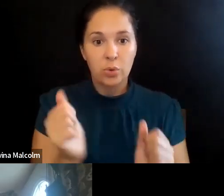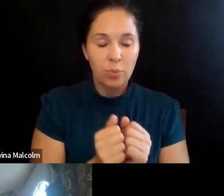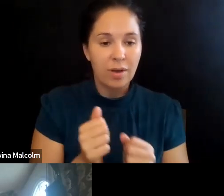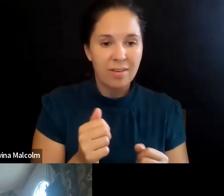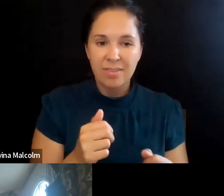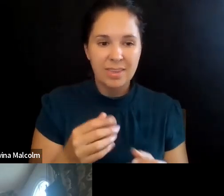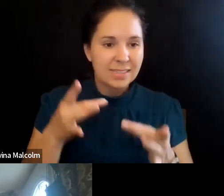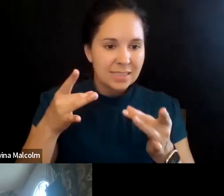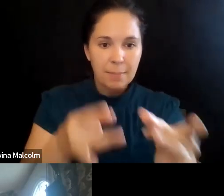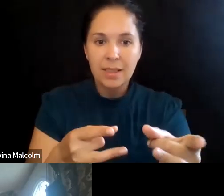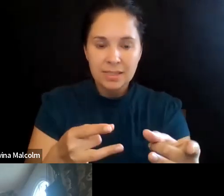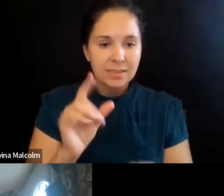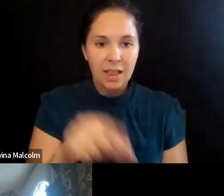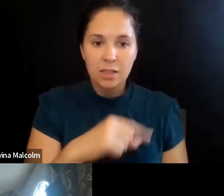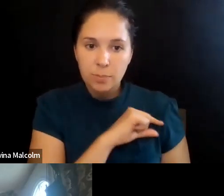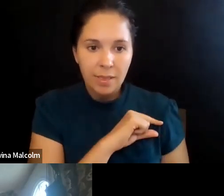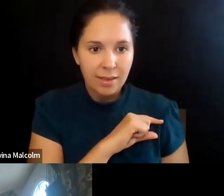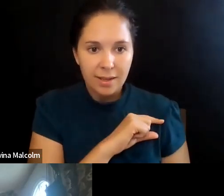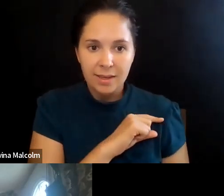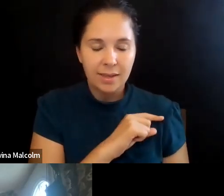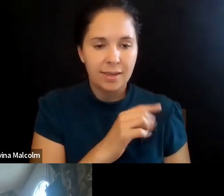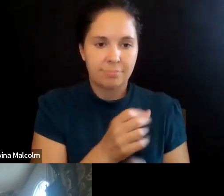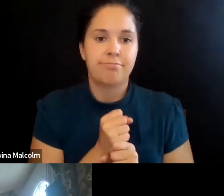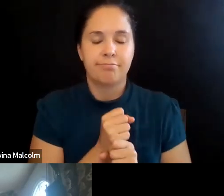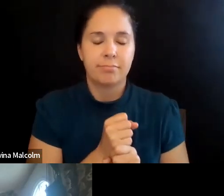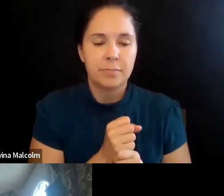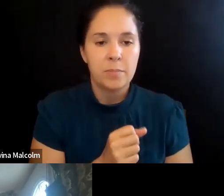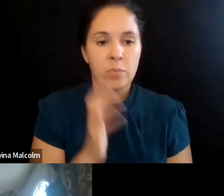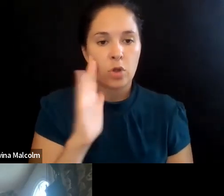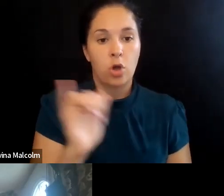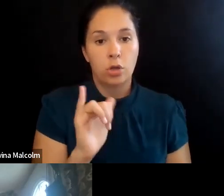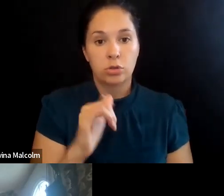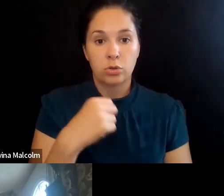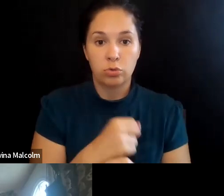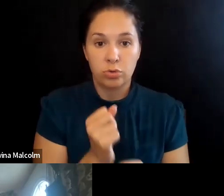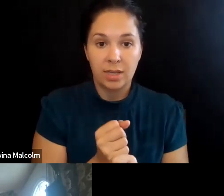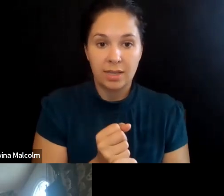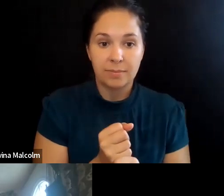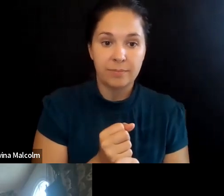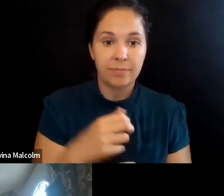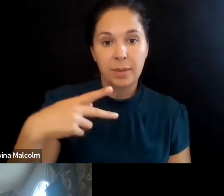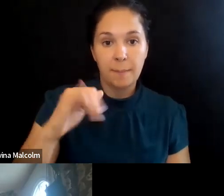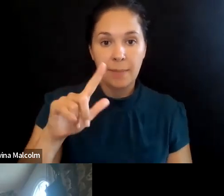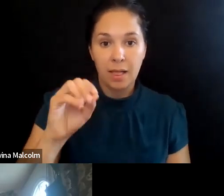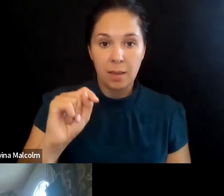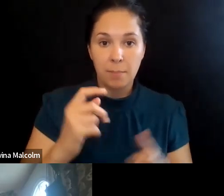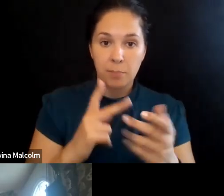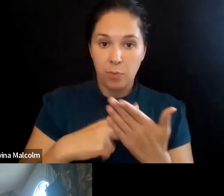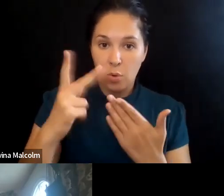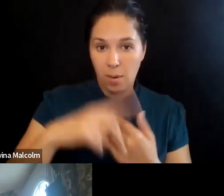states would be fully supported by HHS